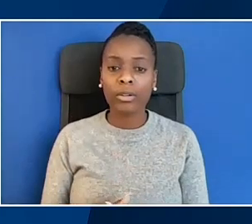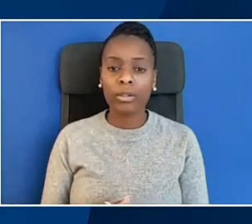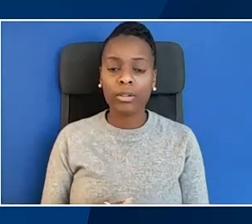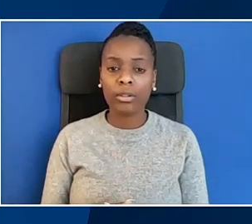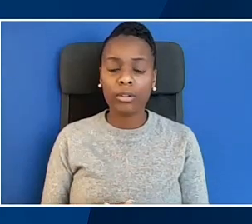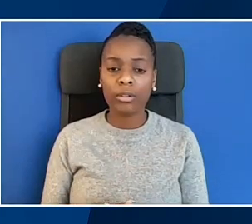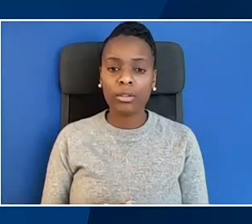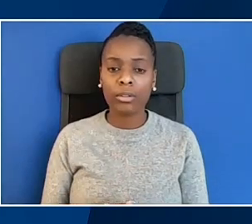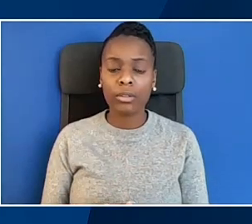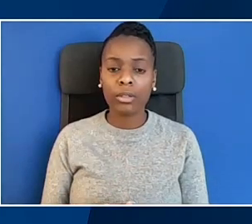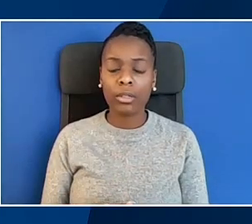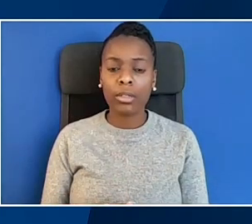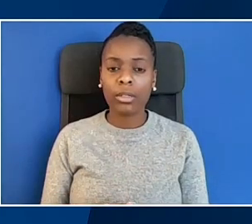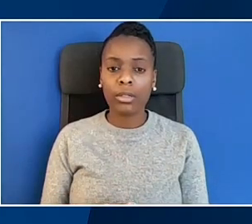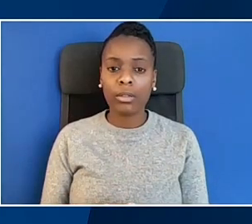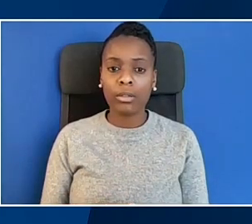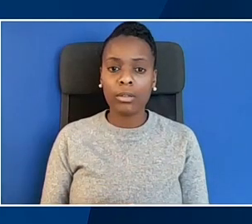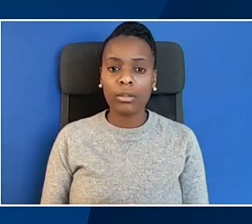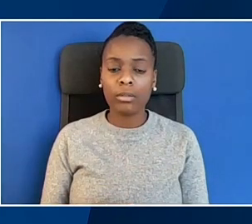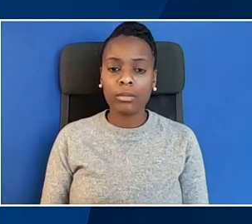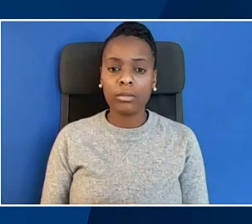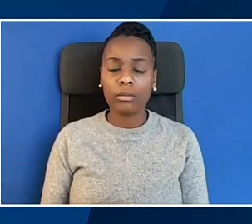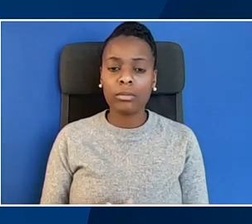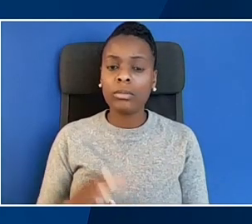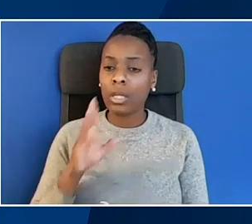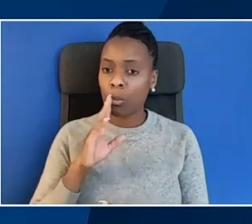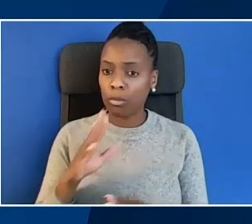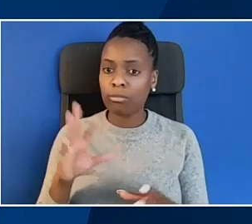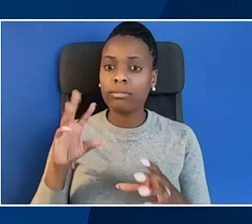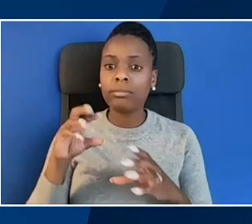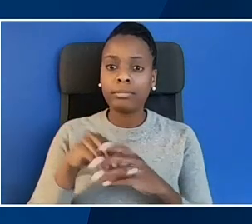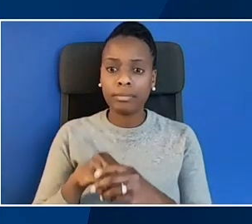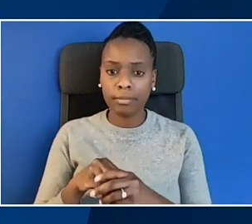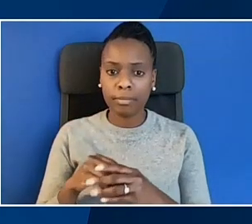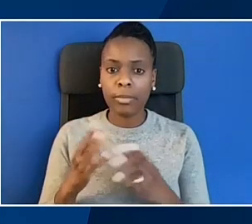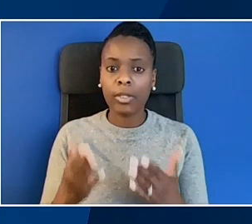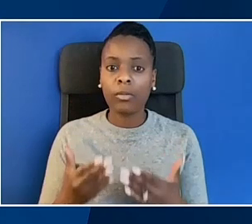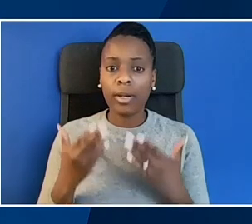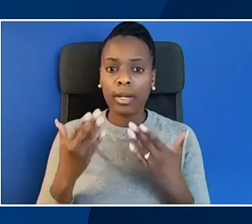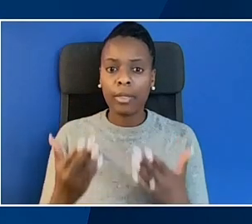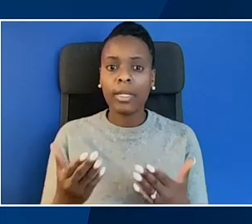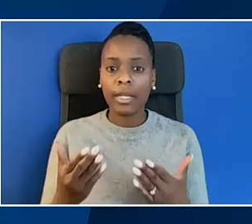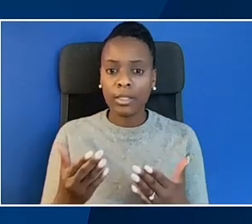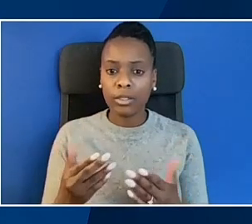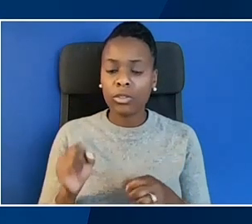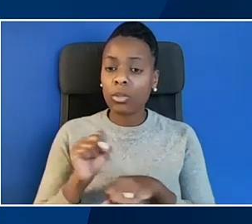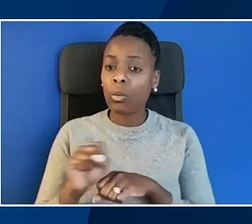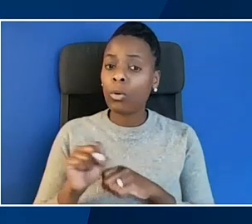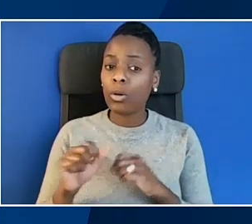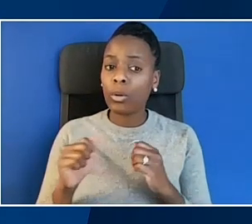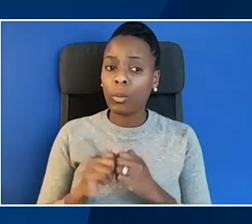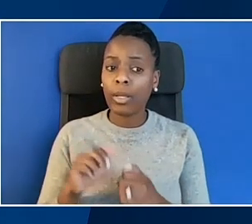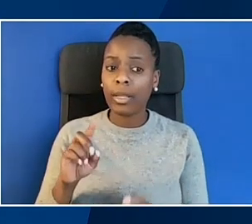that will be there- that will encompass the recommendation. So do work with D'Angelo. We know he's leading the report out.